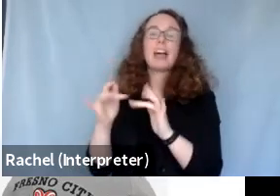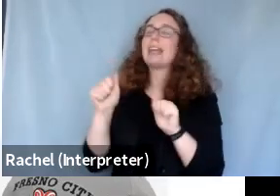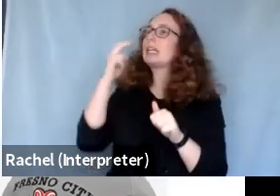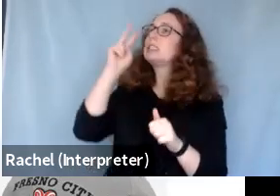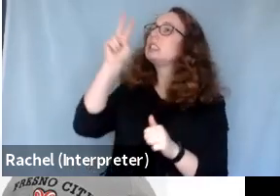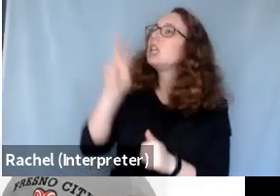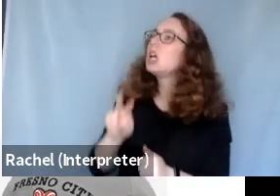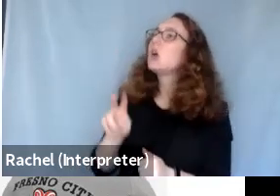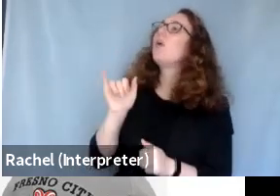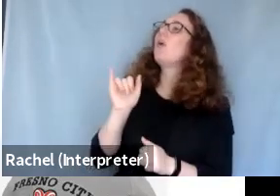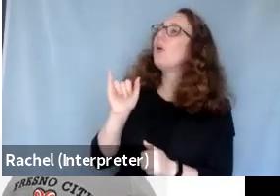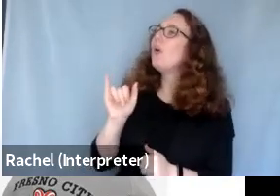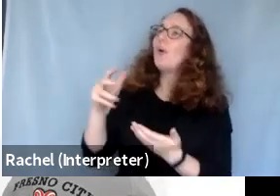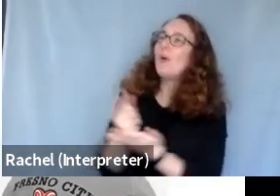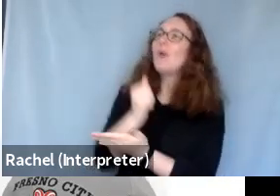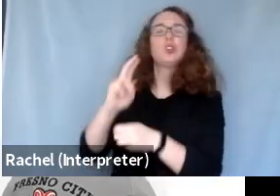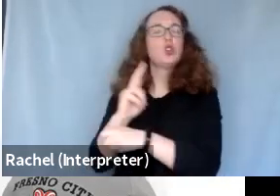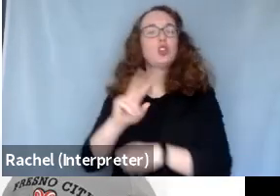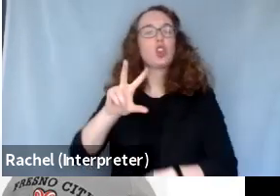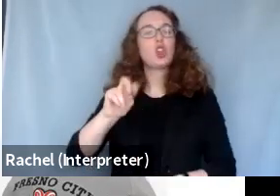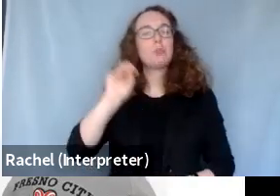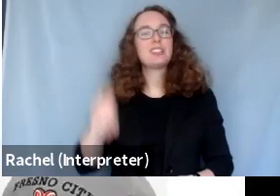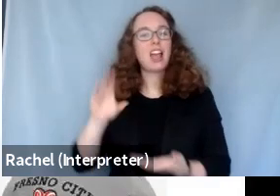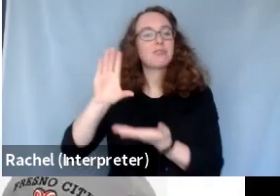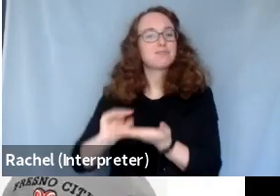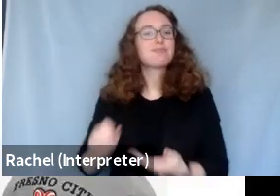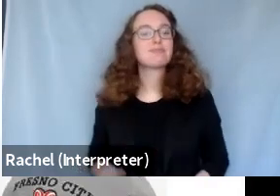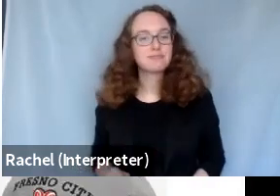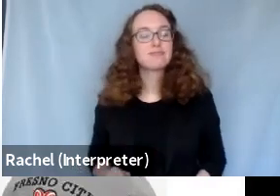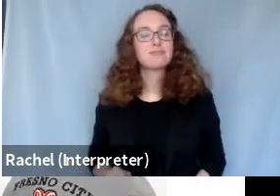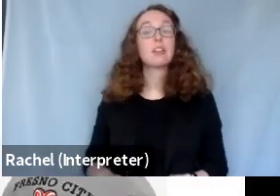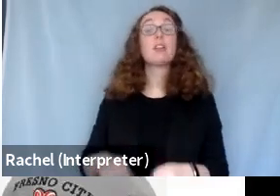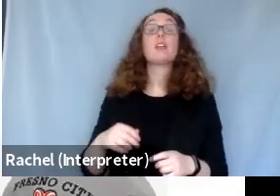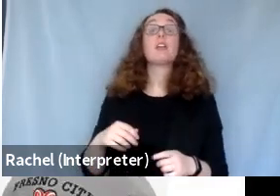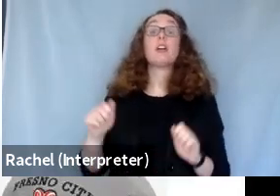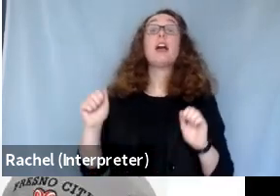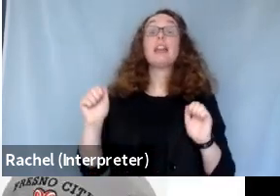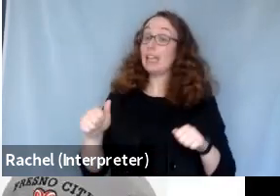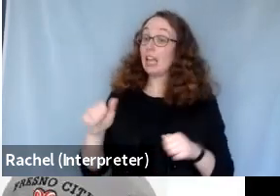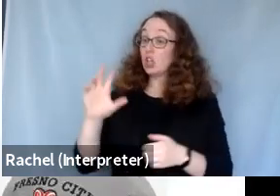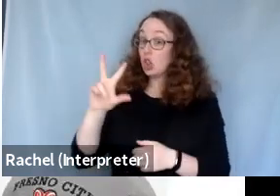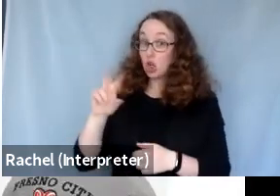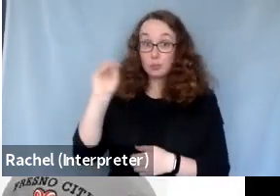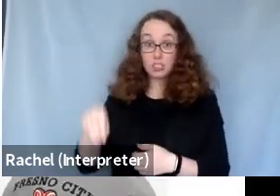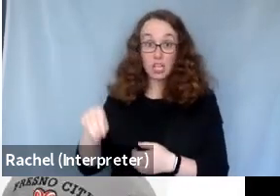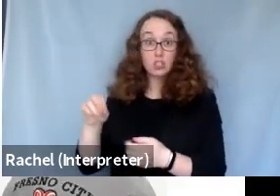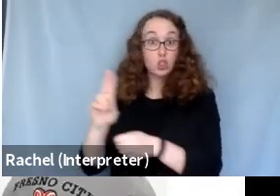of that 30 percent off. It also applies to supplies and and other things too so if you're looking for that purchase that might be